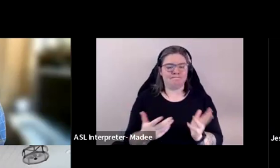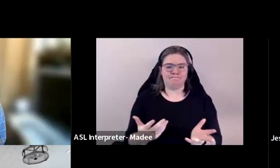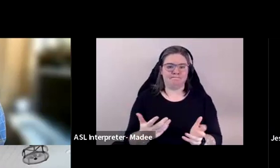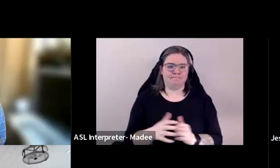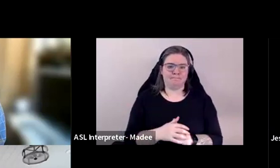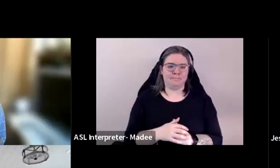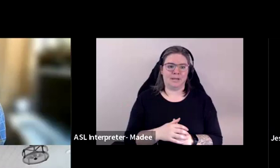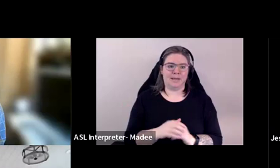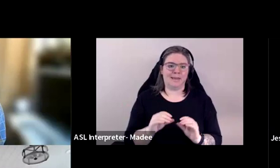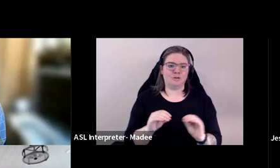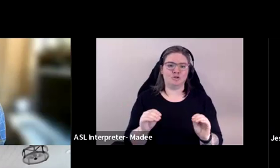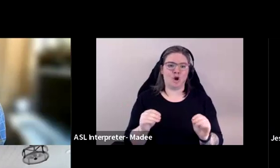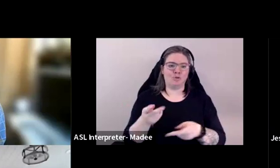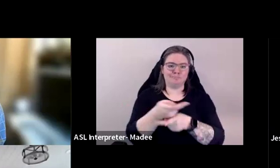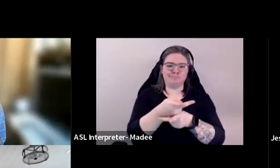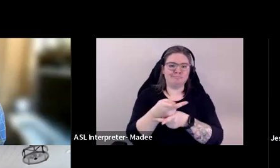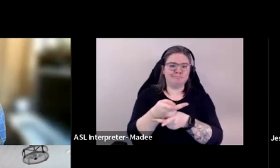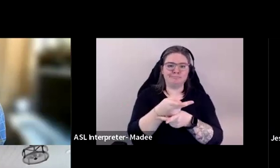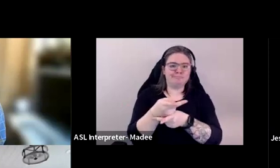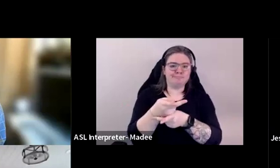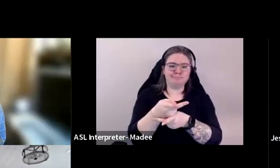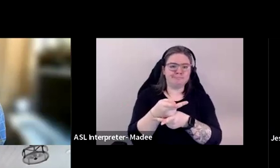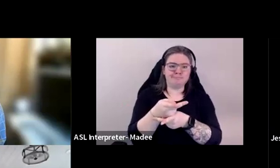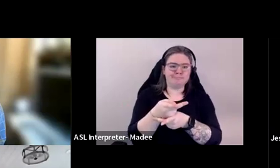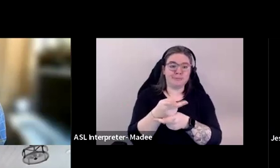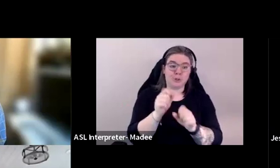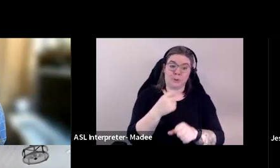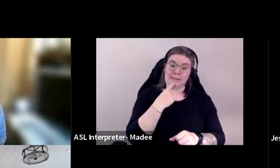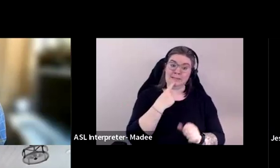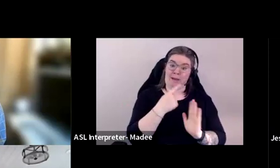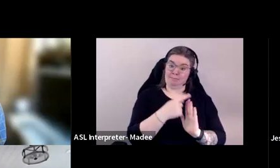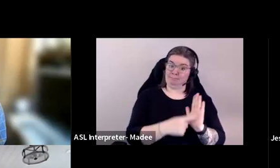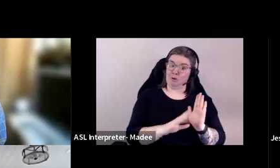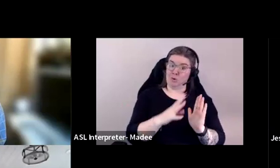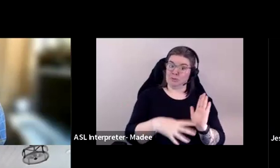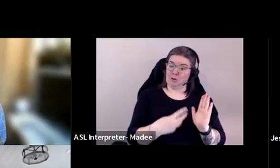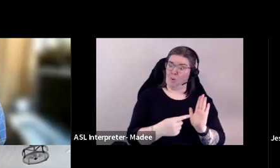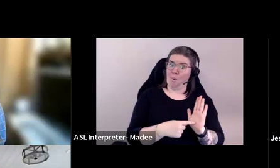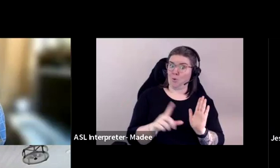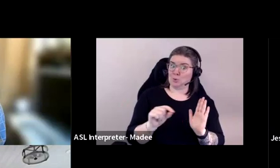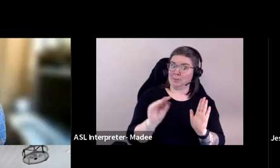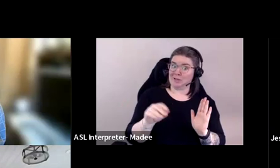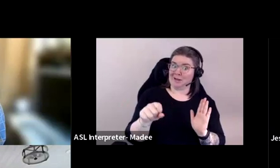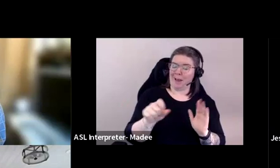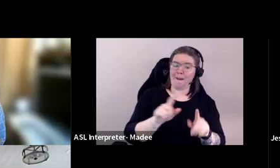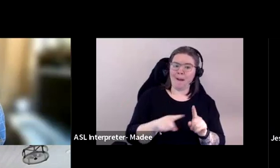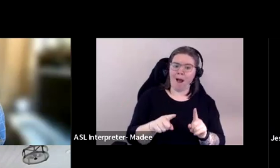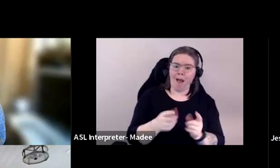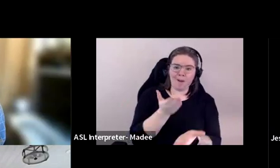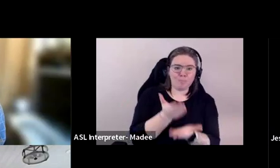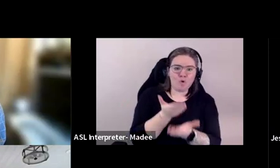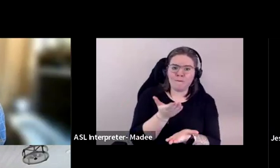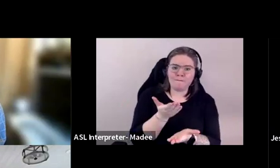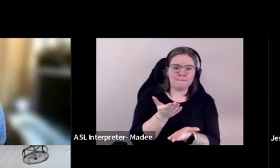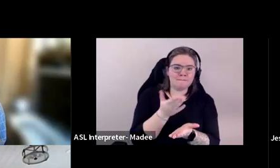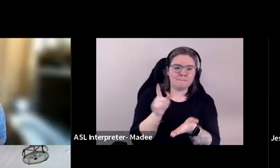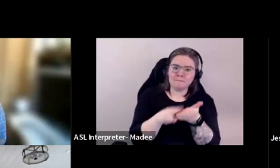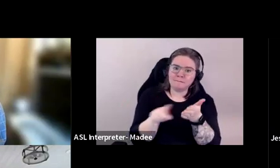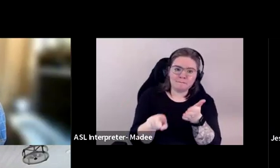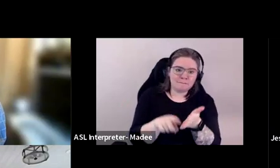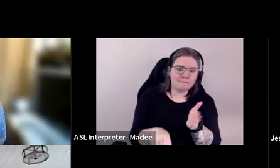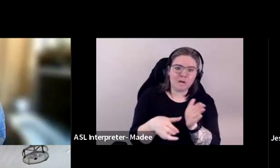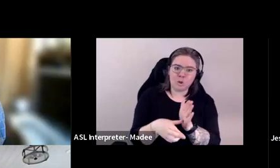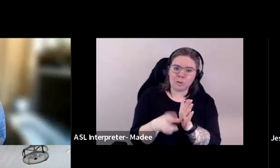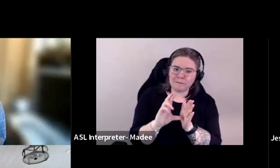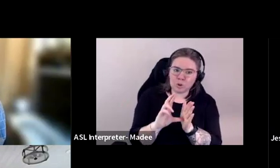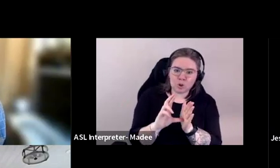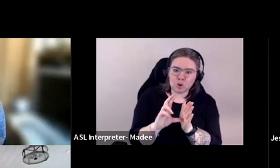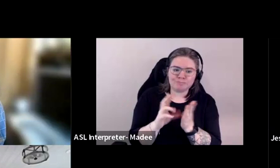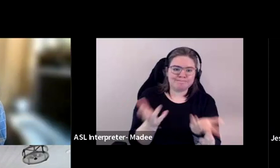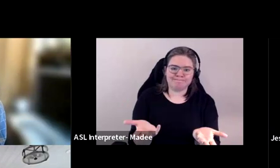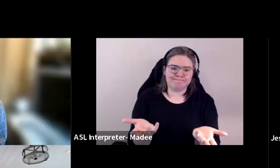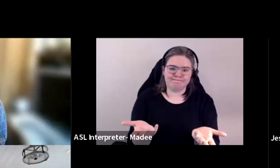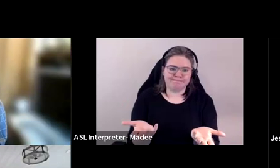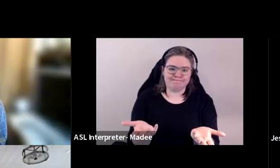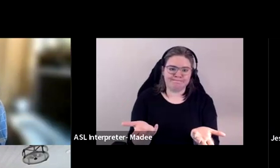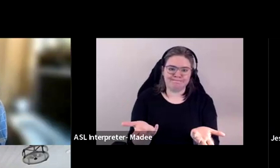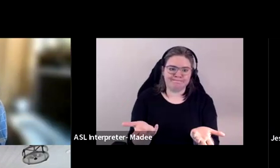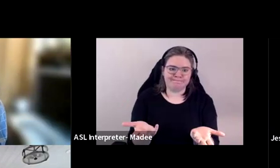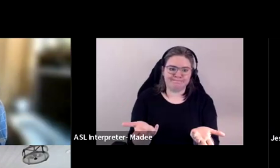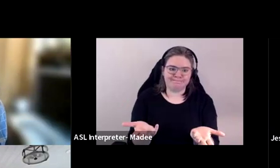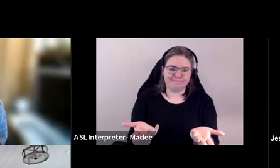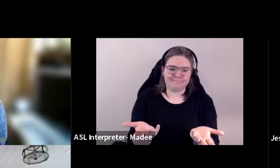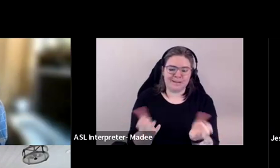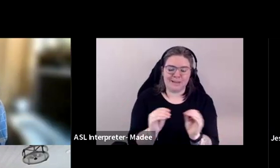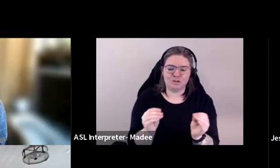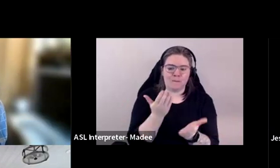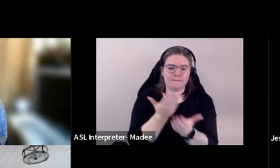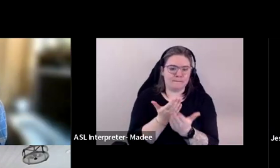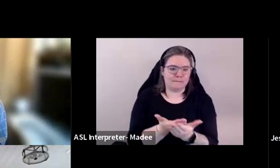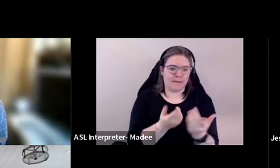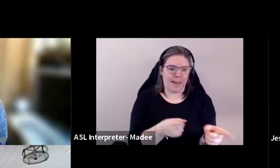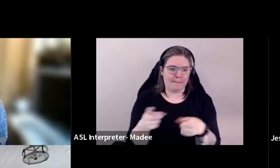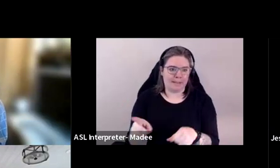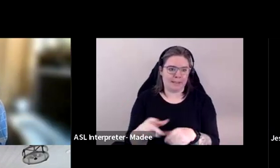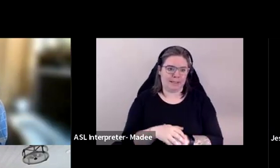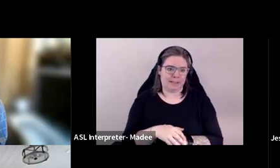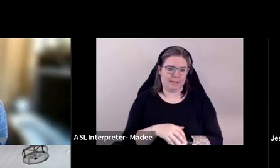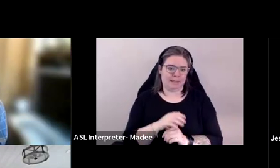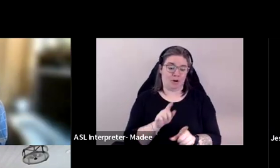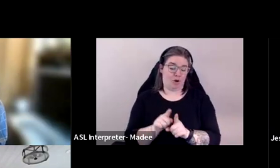Rebecca Rabatin, she/her, Independence First: oversight or enforcement of that. You can say that on your spreadsheet. But there's no plan, examiner or no building code building inspector being able to go out and verify that. Nor does our agency here in Wisconsin